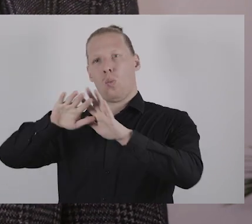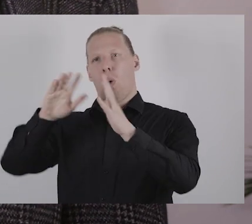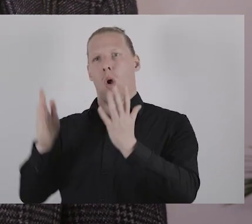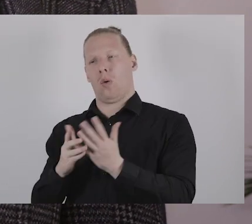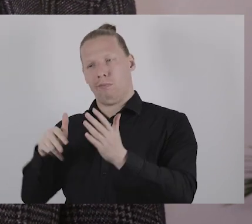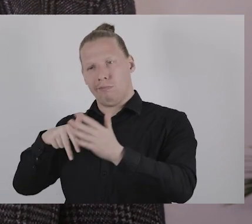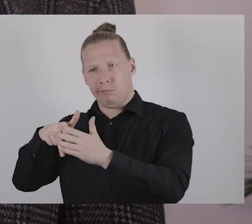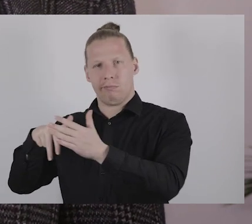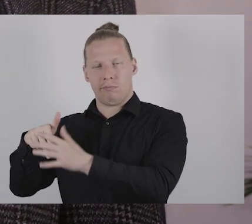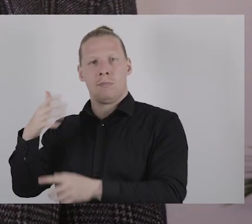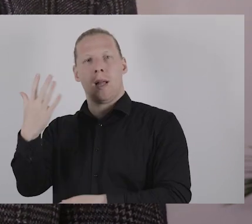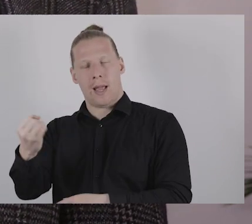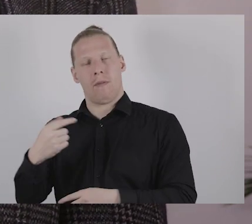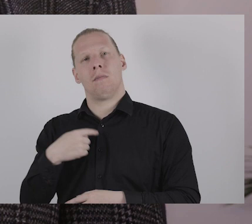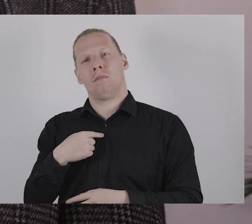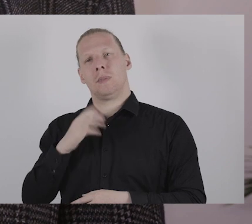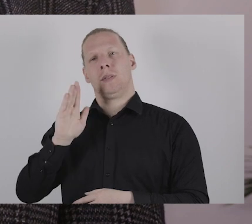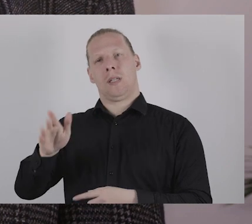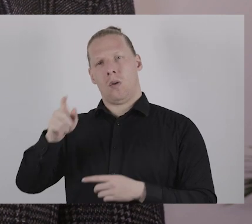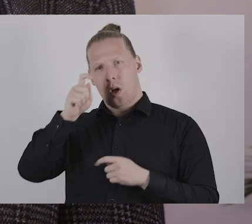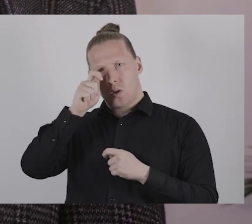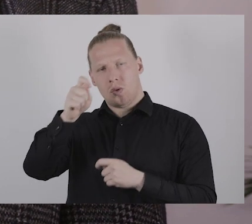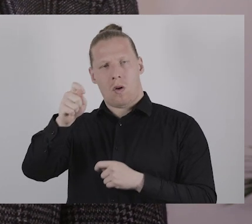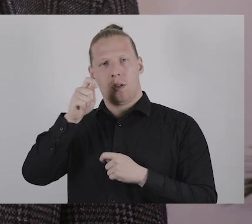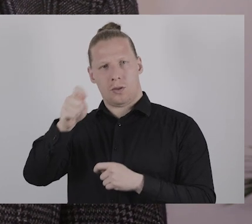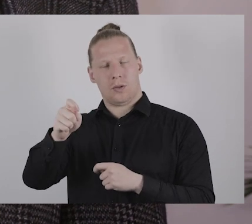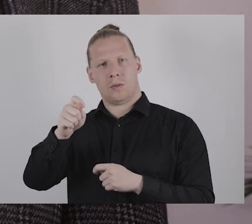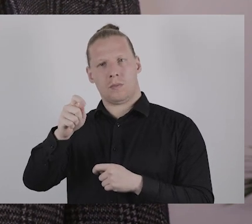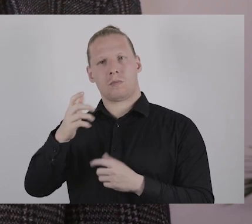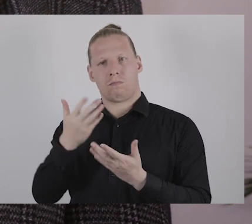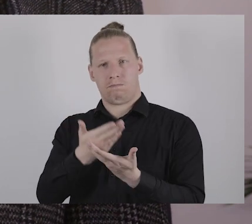I want to acknowledge you and still continue to acknowledge you